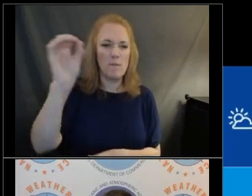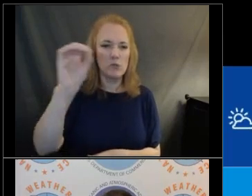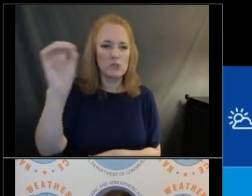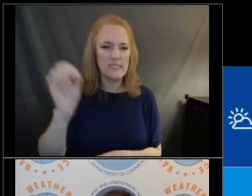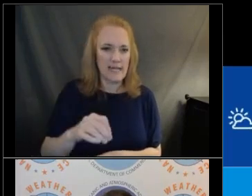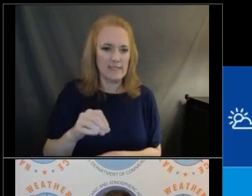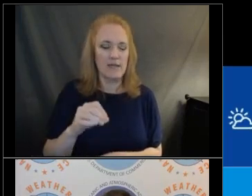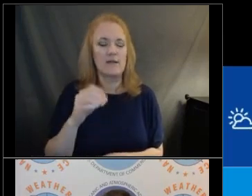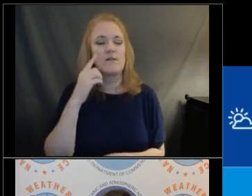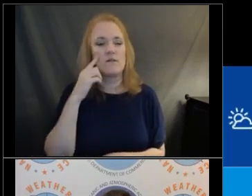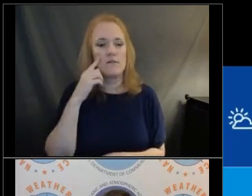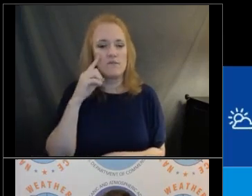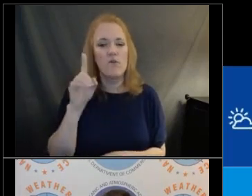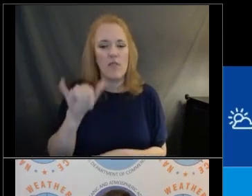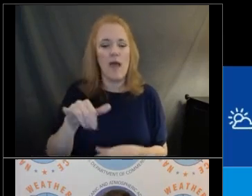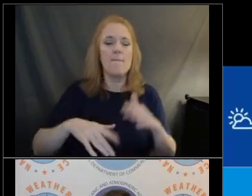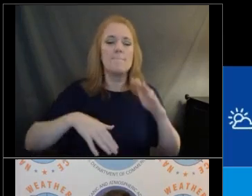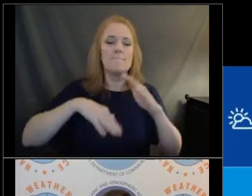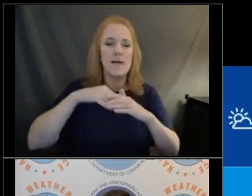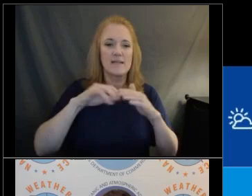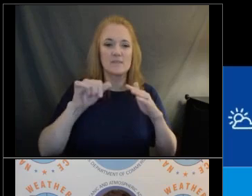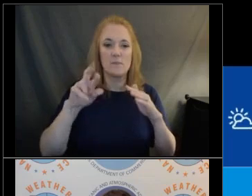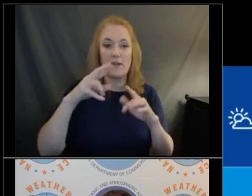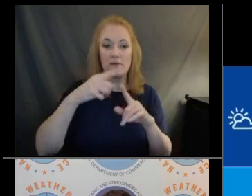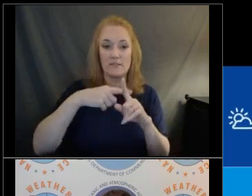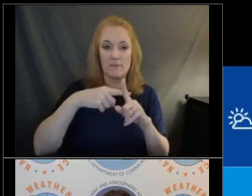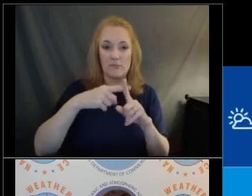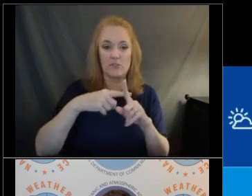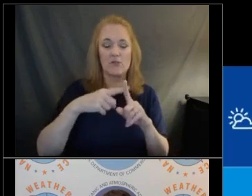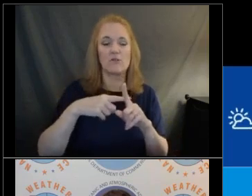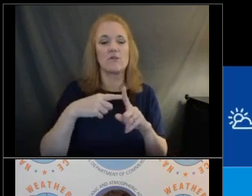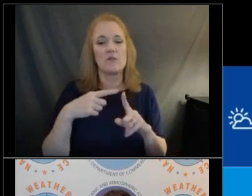and also maximum air temperature for like the week three period for example to get a